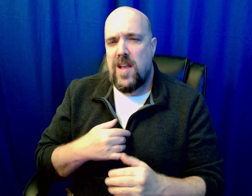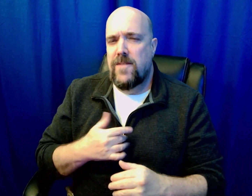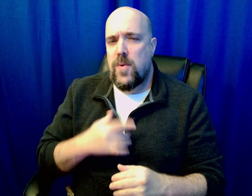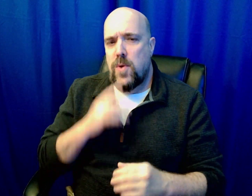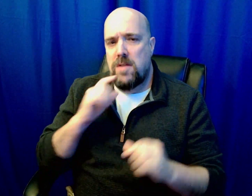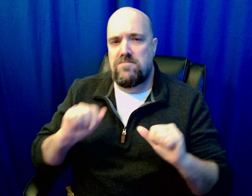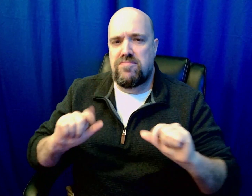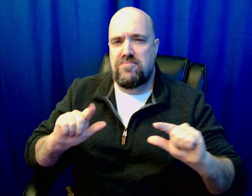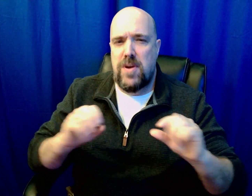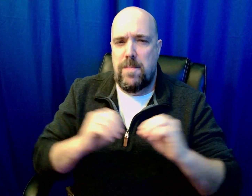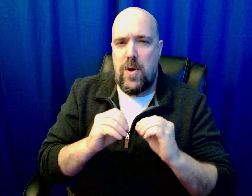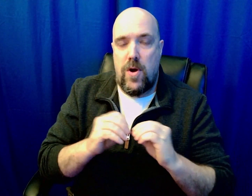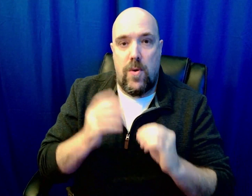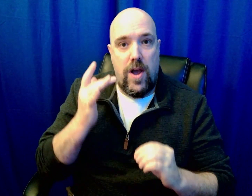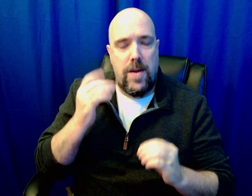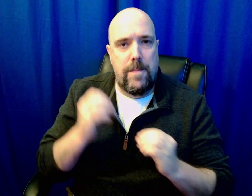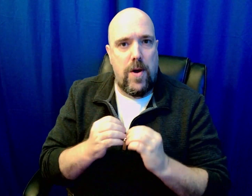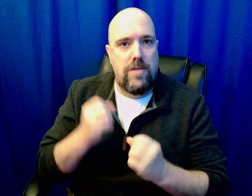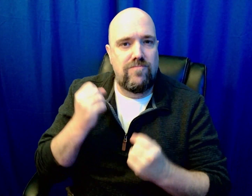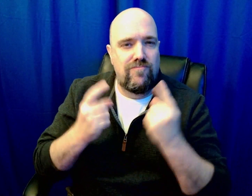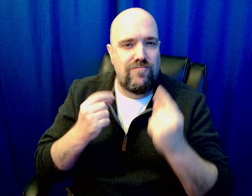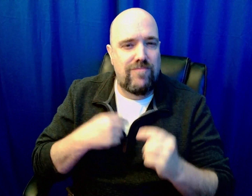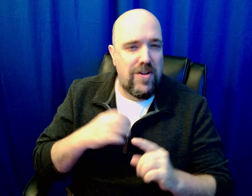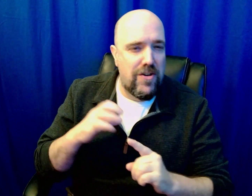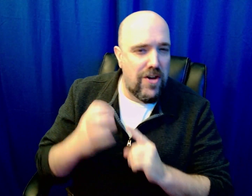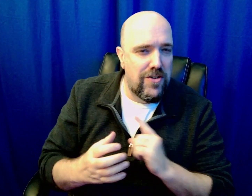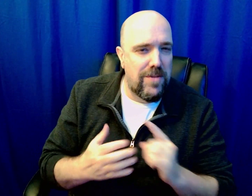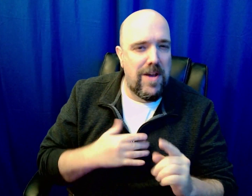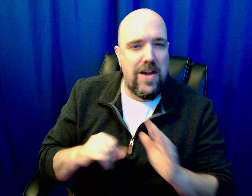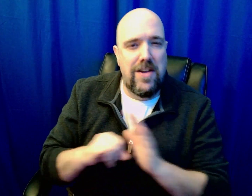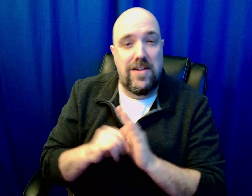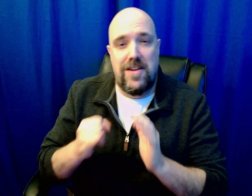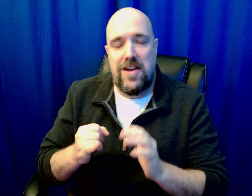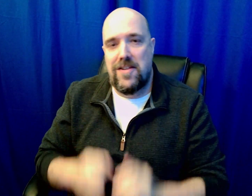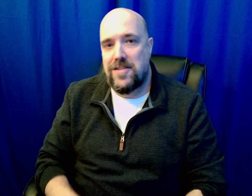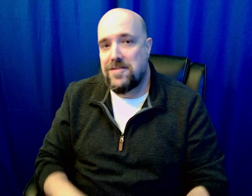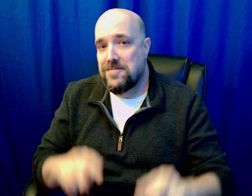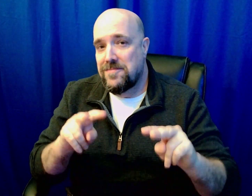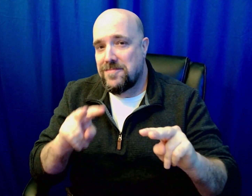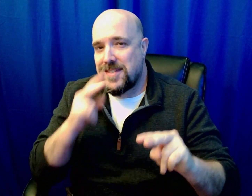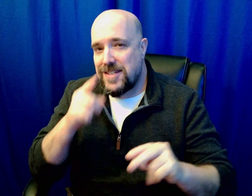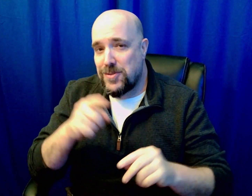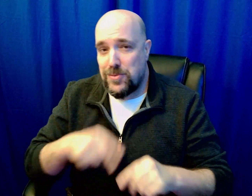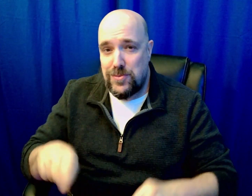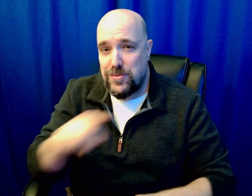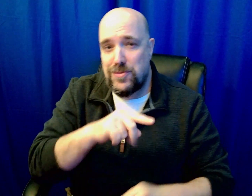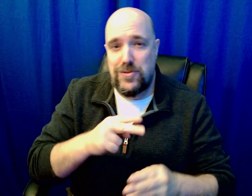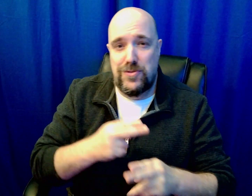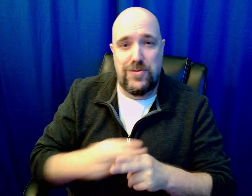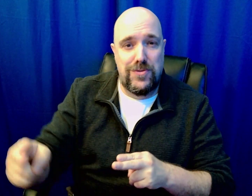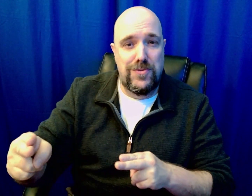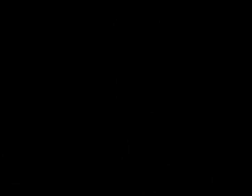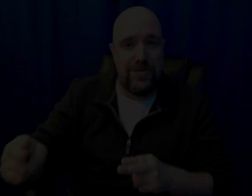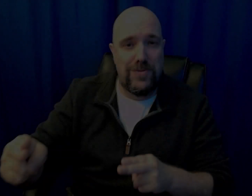I feel that I will post more. Why? I now better understand my identity and culture now. See you all soon...